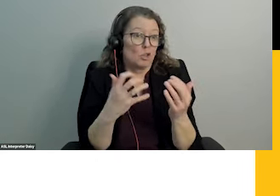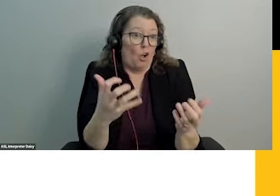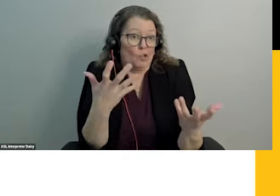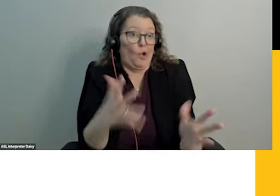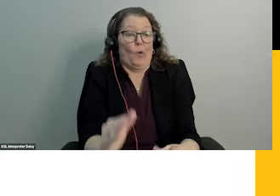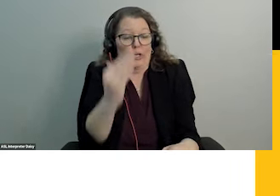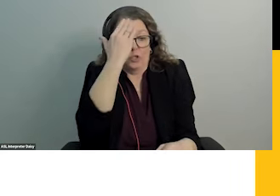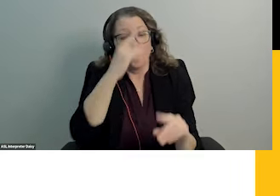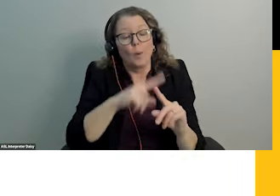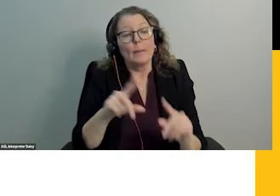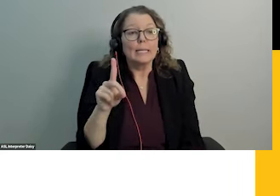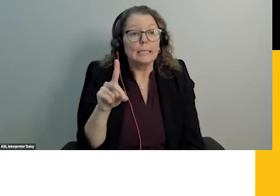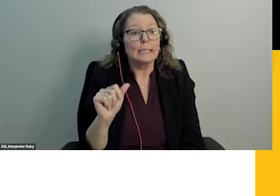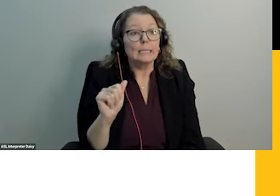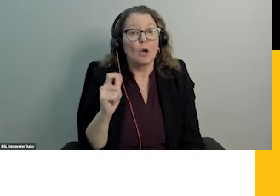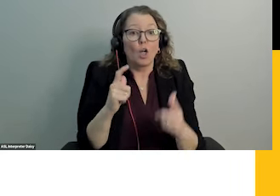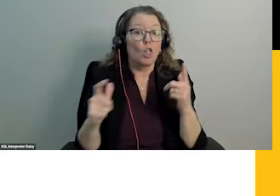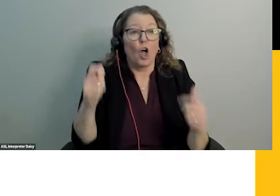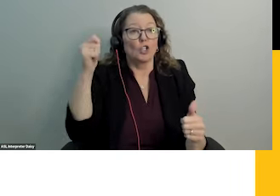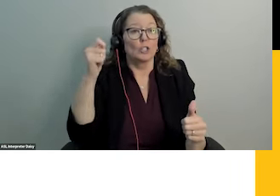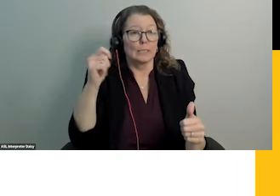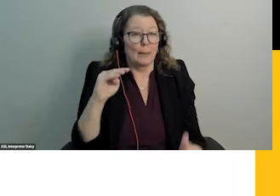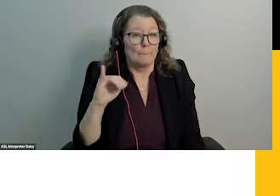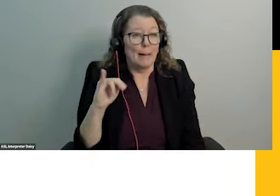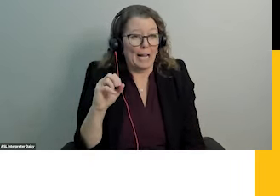is disability is the largest minority group in the world.